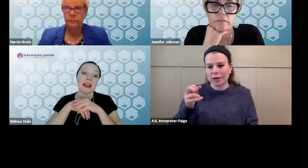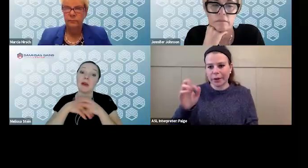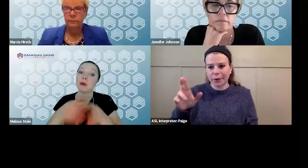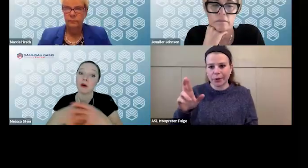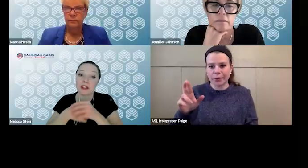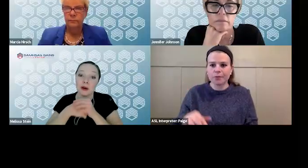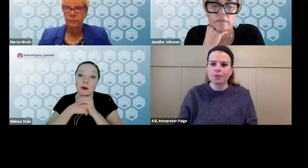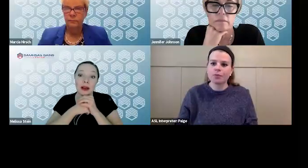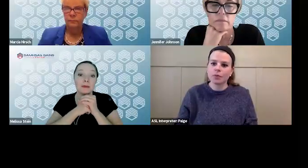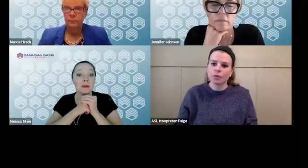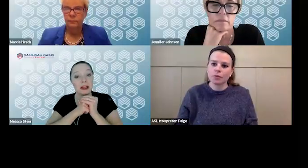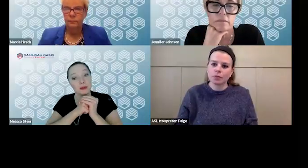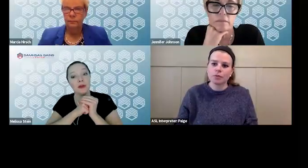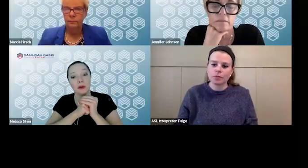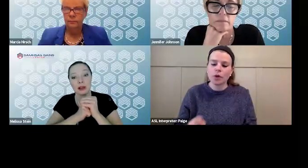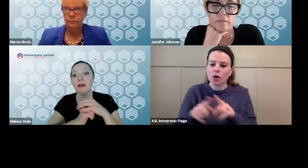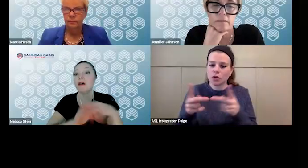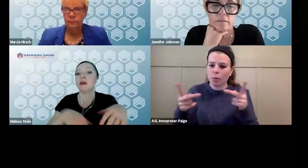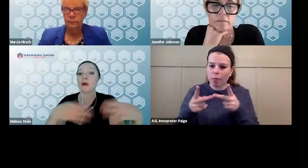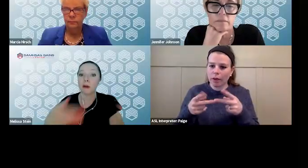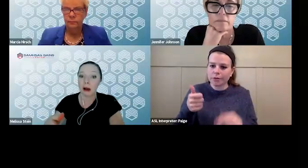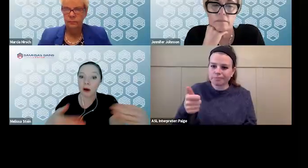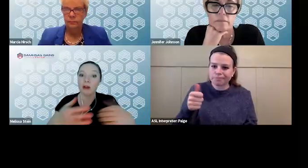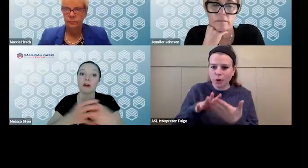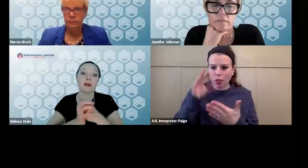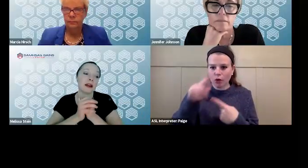Uh, it would also, um, be a place where you could learn about other, uh,